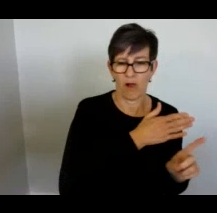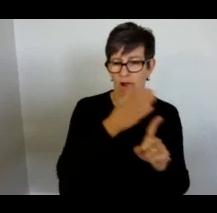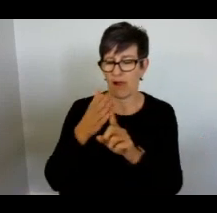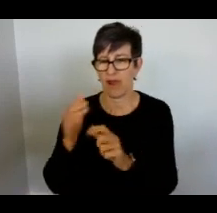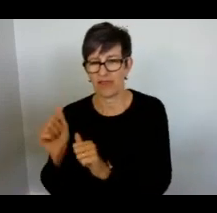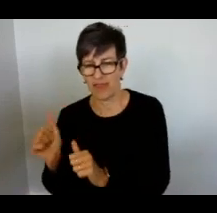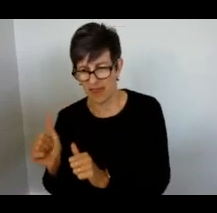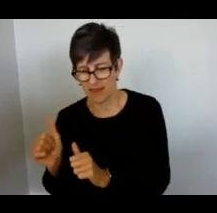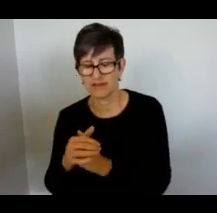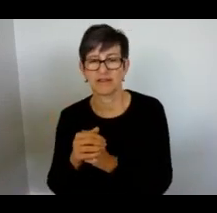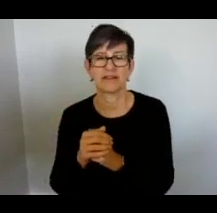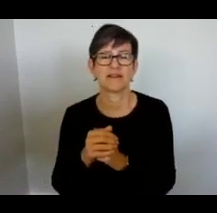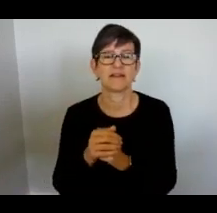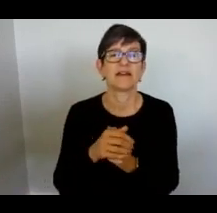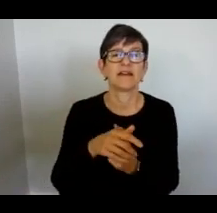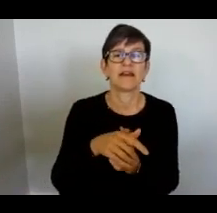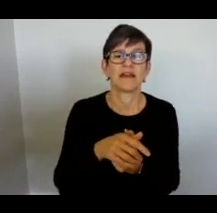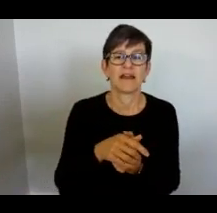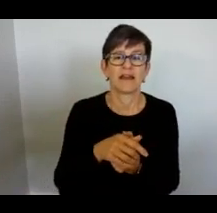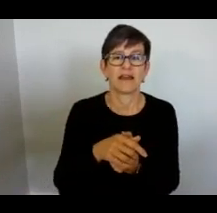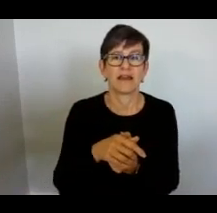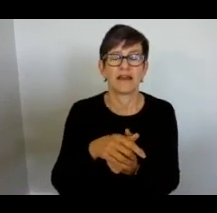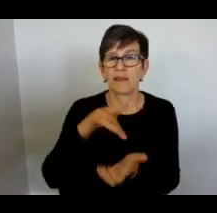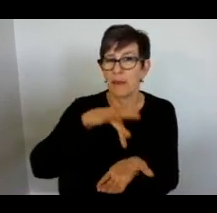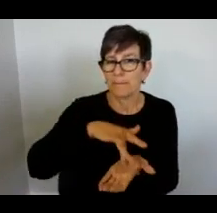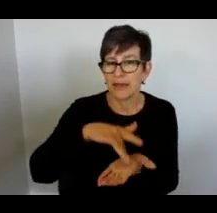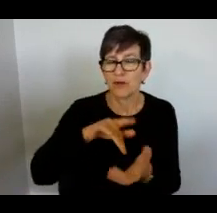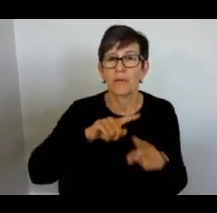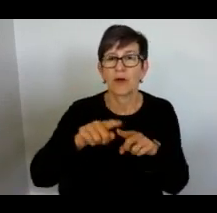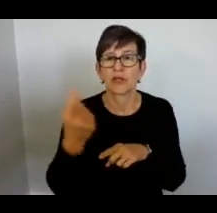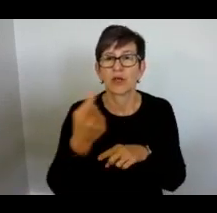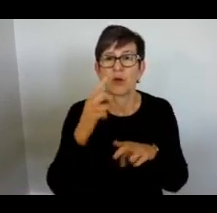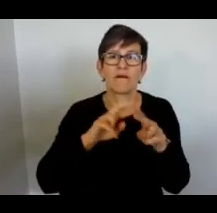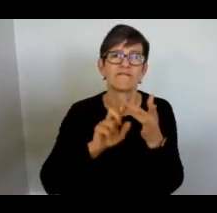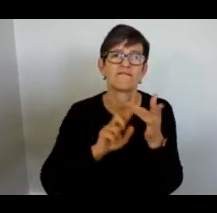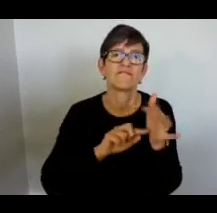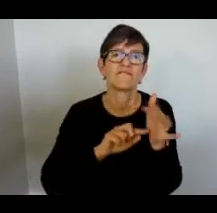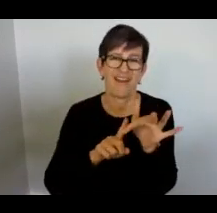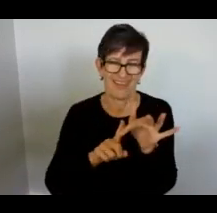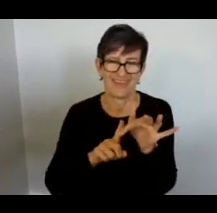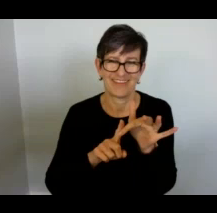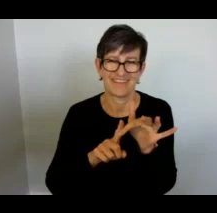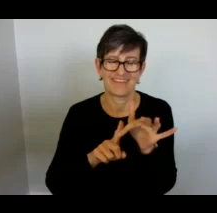stages, so it's predominantly the file lawyer who manages the matter at that point in time.